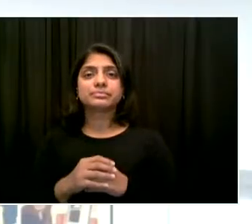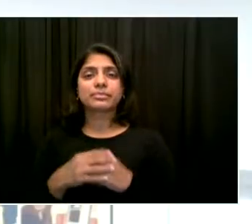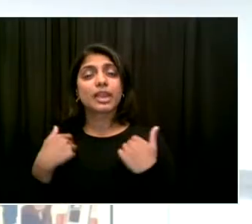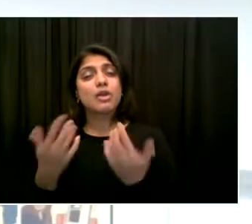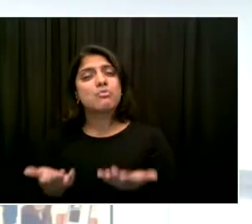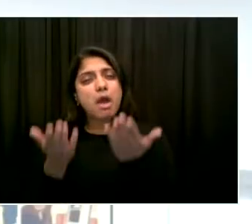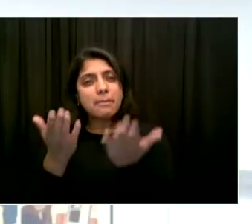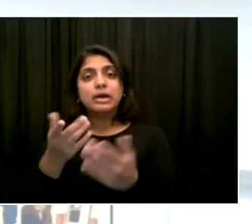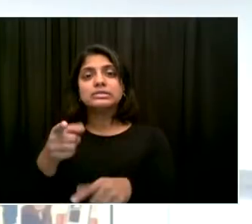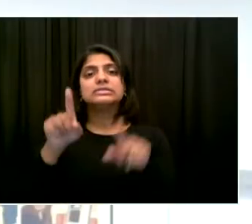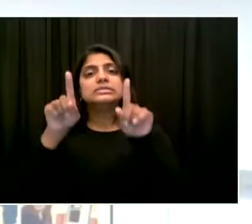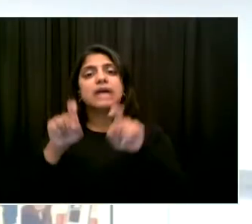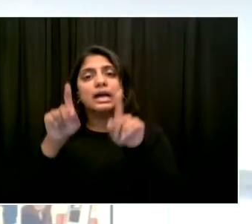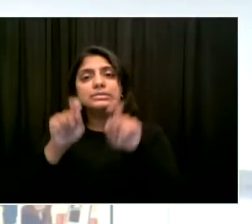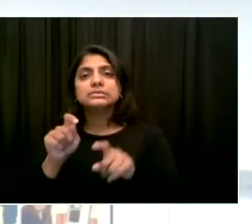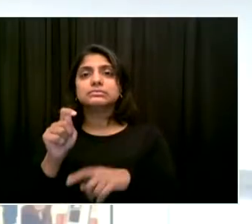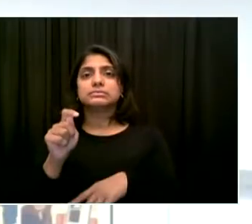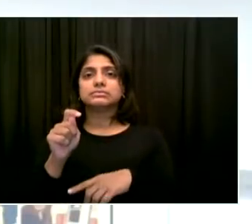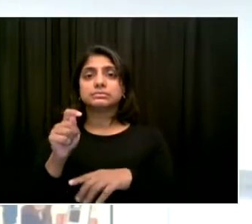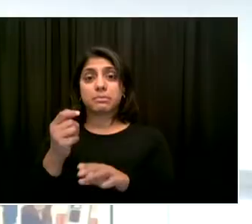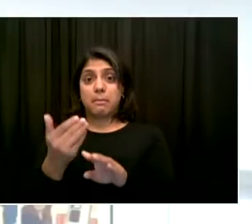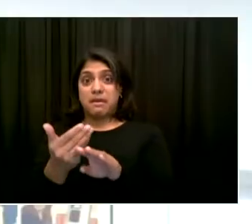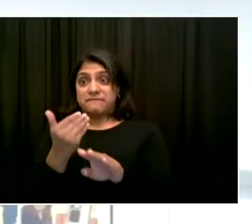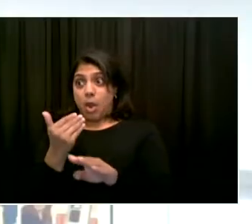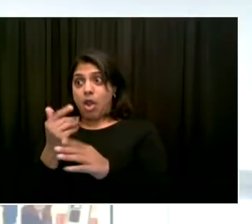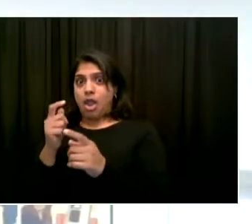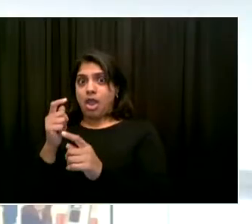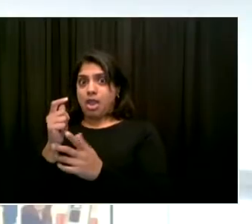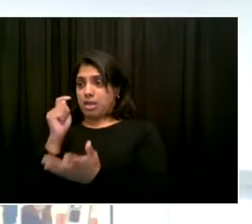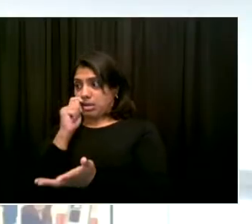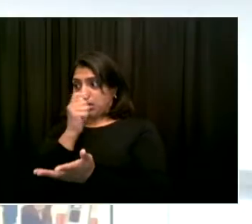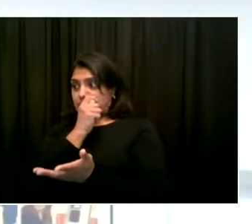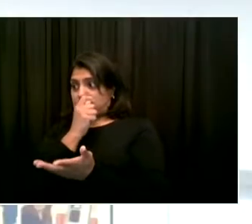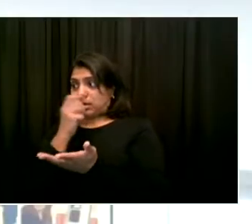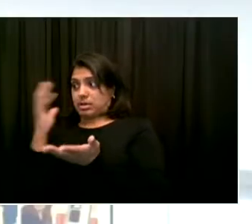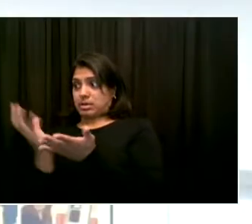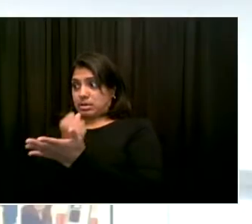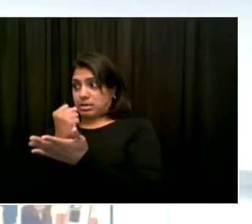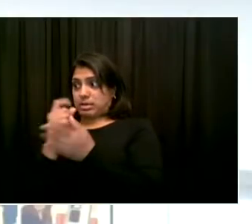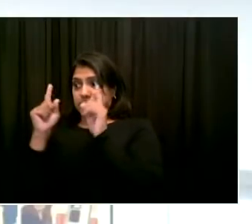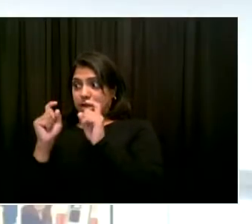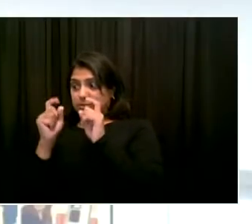TTESING PROVIDES AN IMPORTANT LAYER OF SAFETY, WEOM RECMEND TESTING BOTH BEFORE AND AFTER